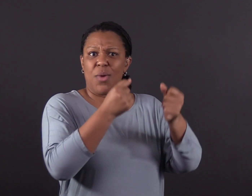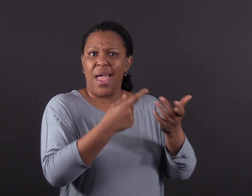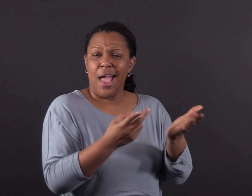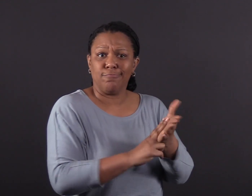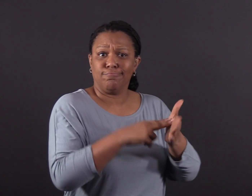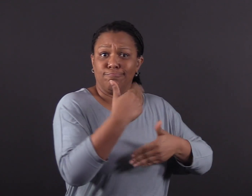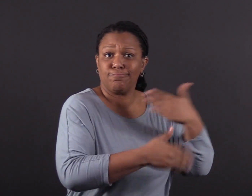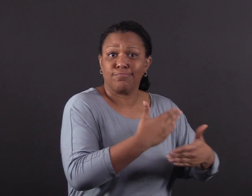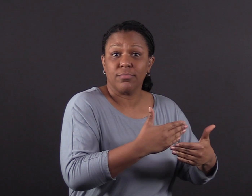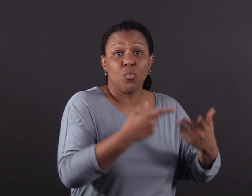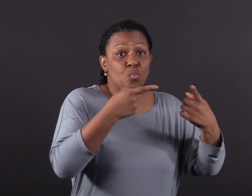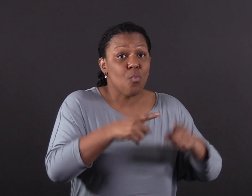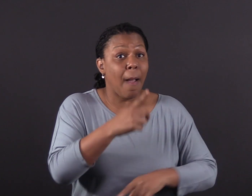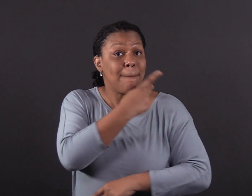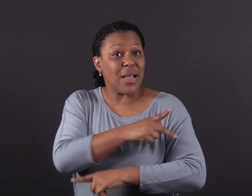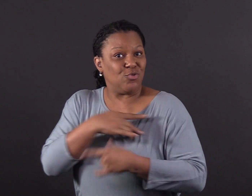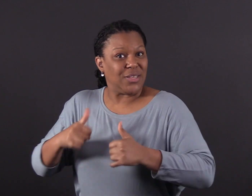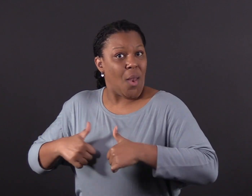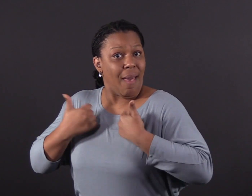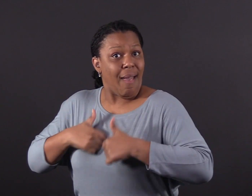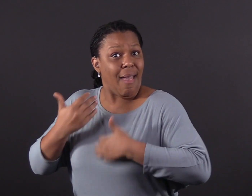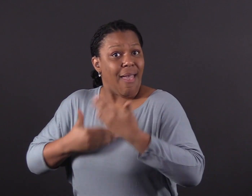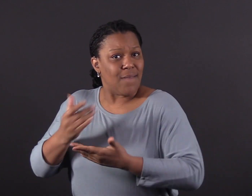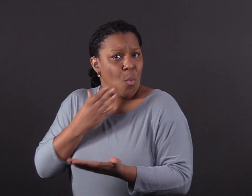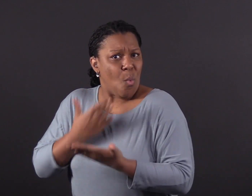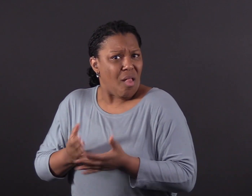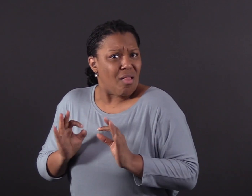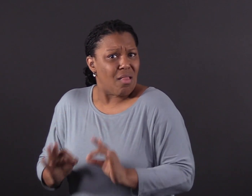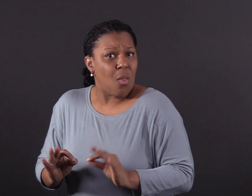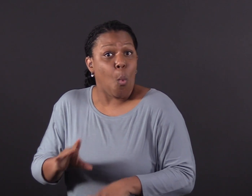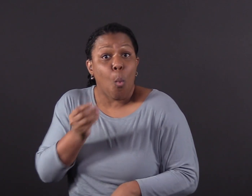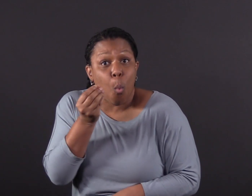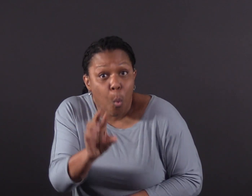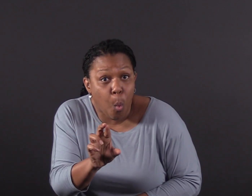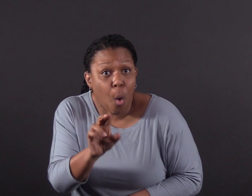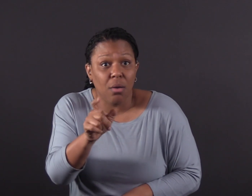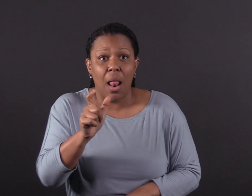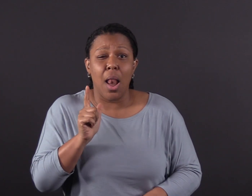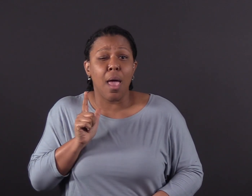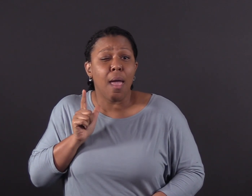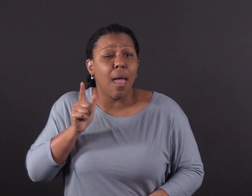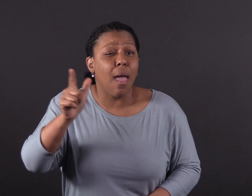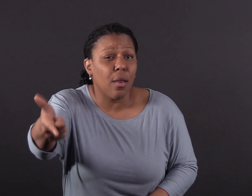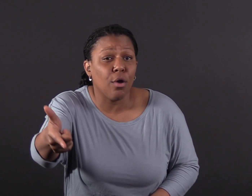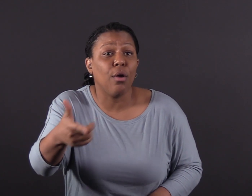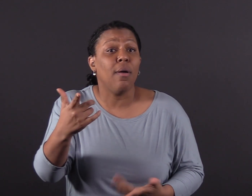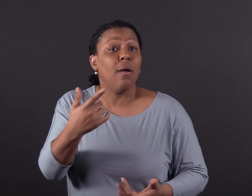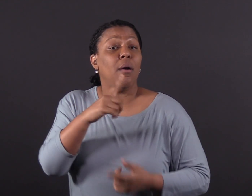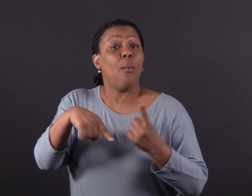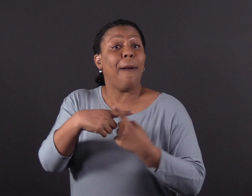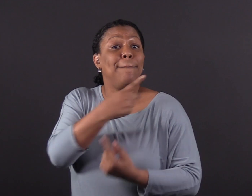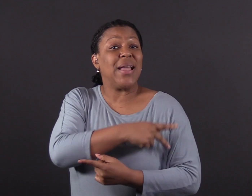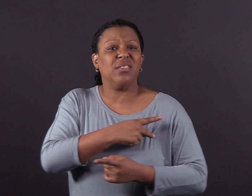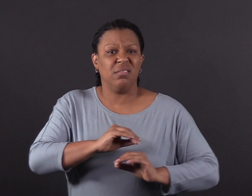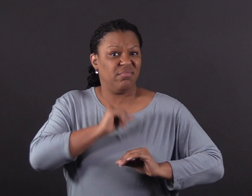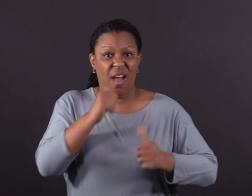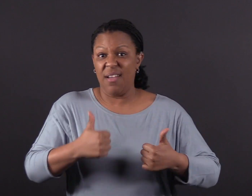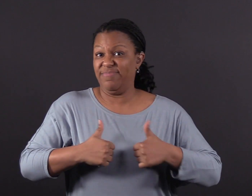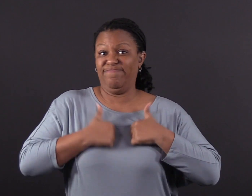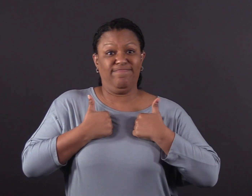the patient is alive and well, or later on when the patient is no longer capable of making decisions